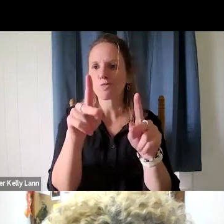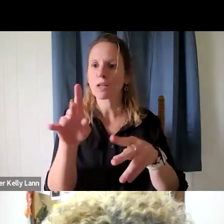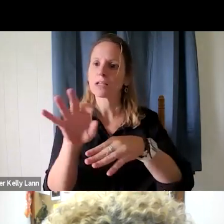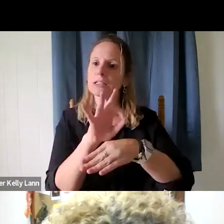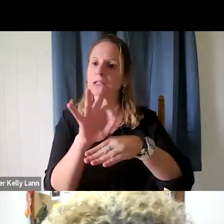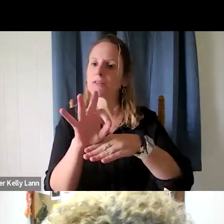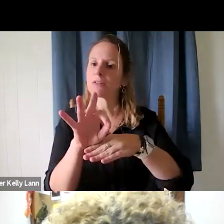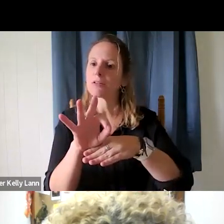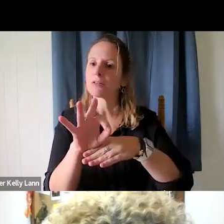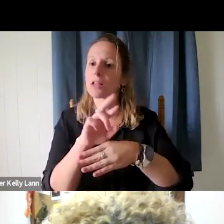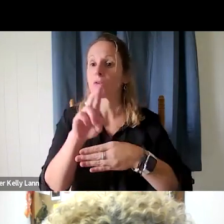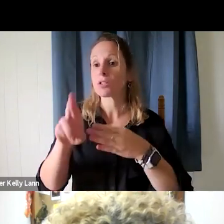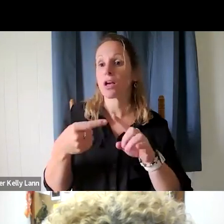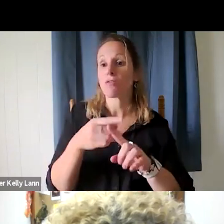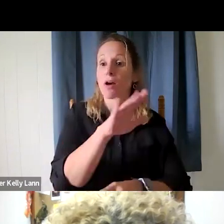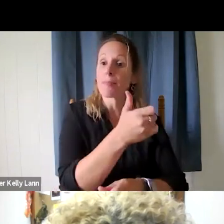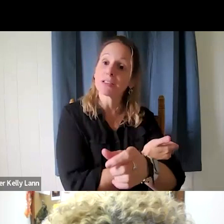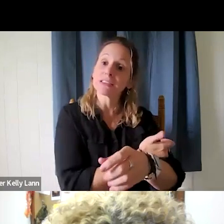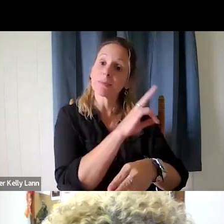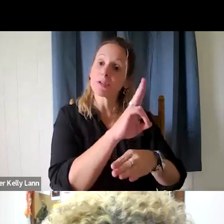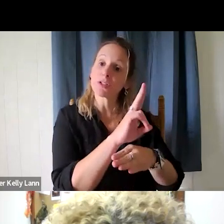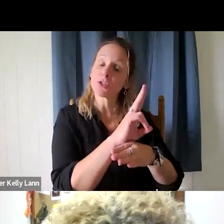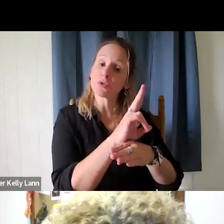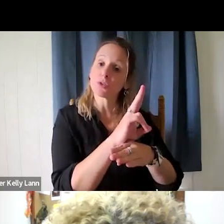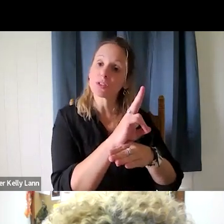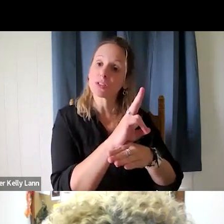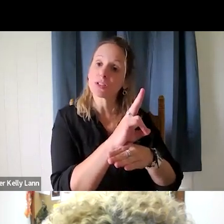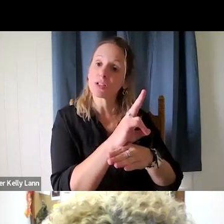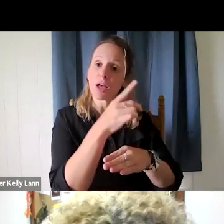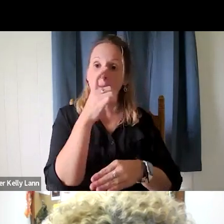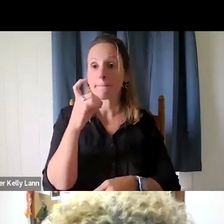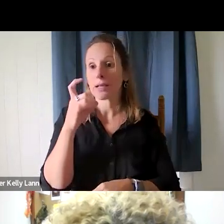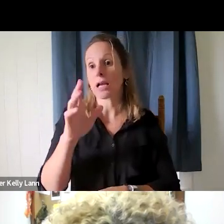as a result of their substance use? That because of past substance use,